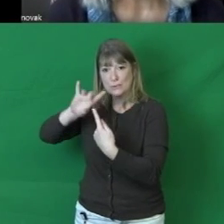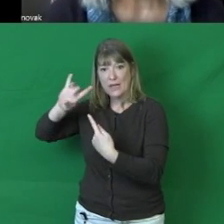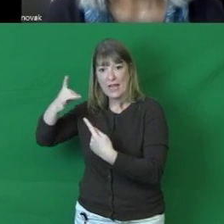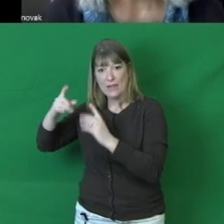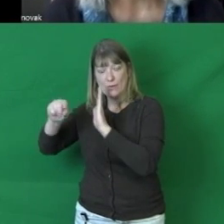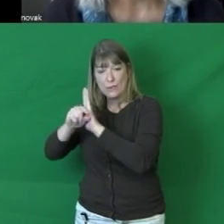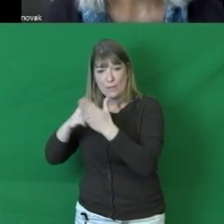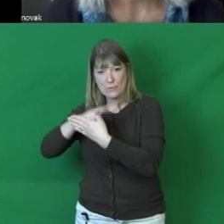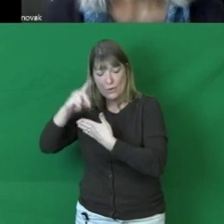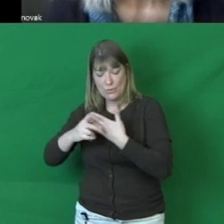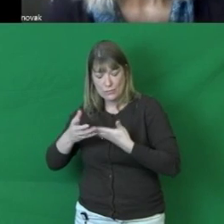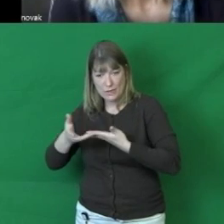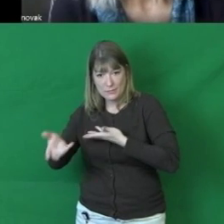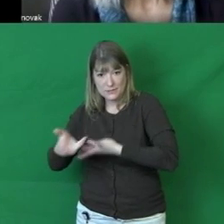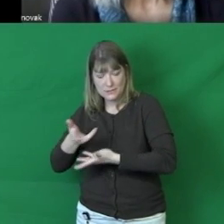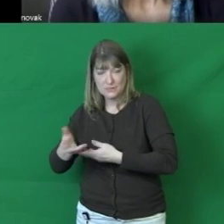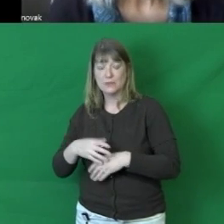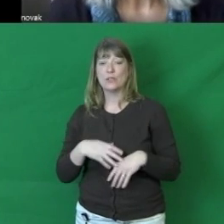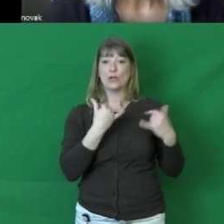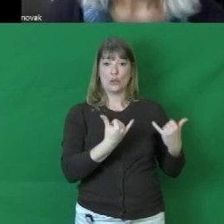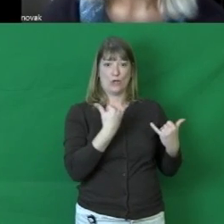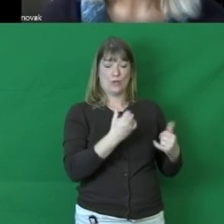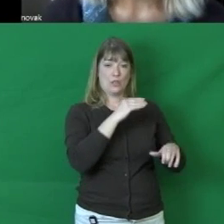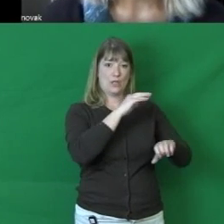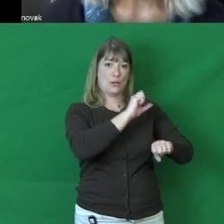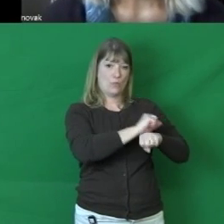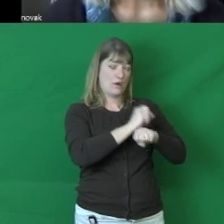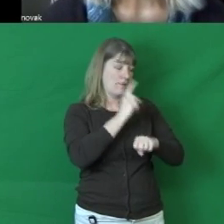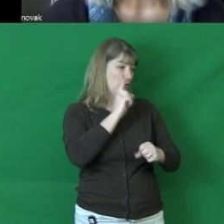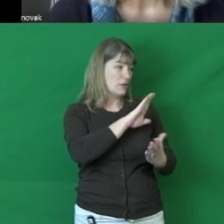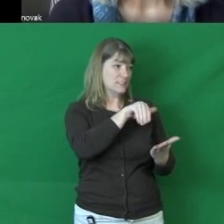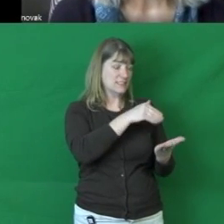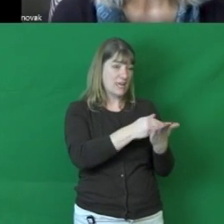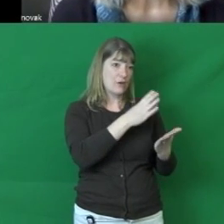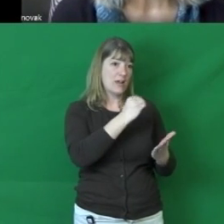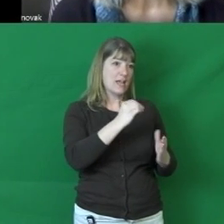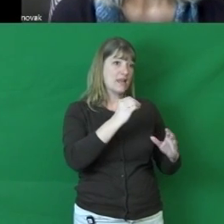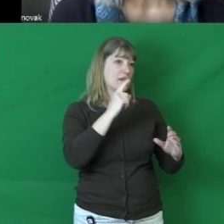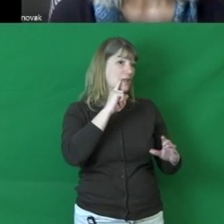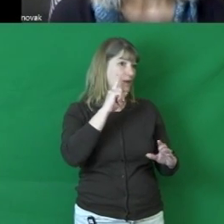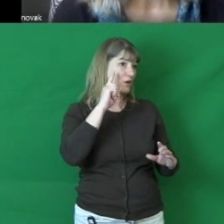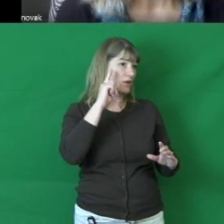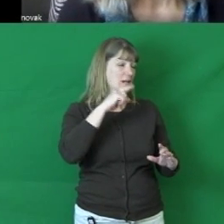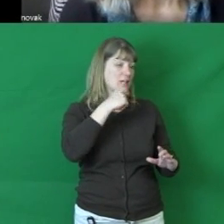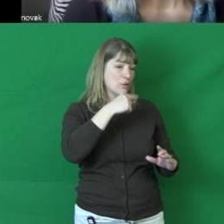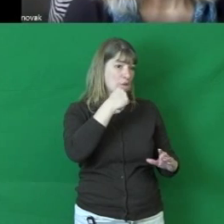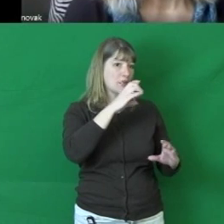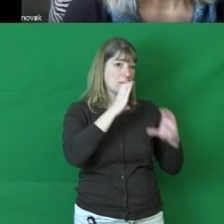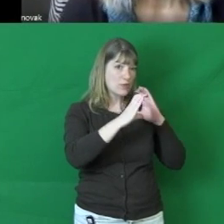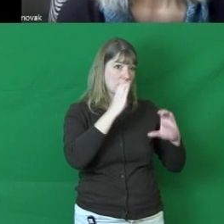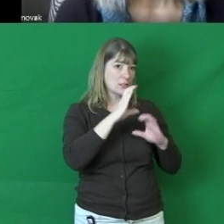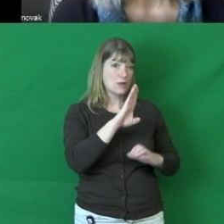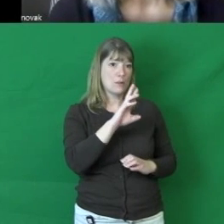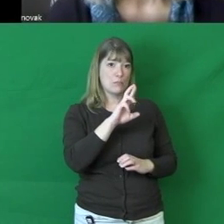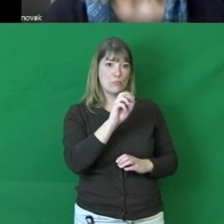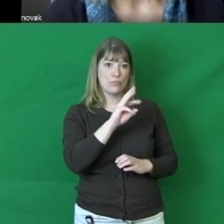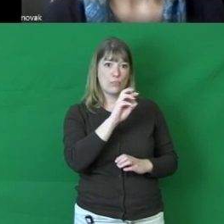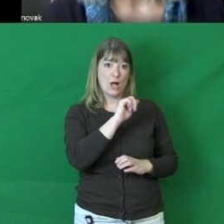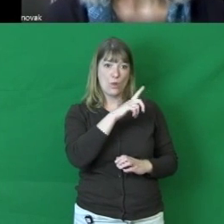grade programs. I currently work for the Center for Hearing and Communication in Broward County, Florida,